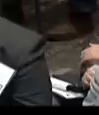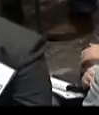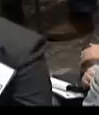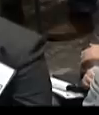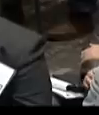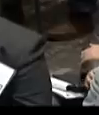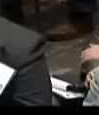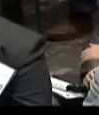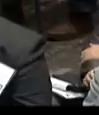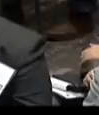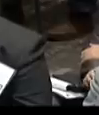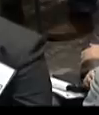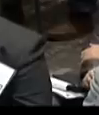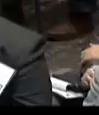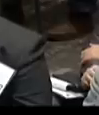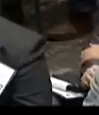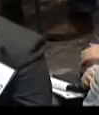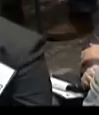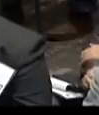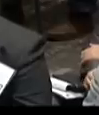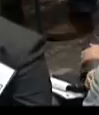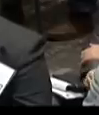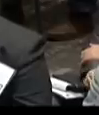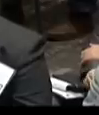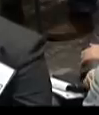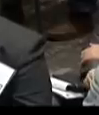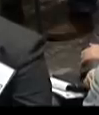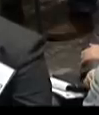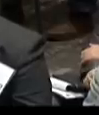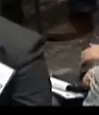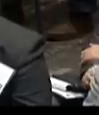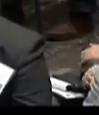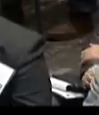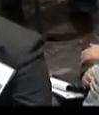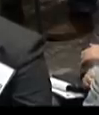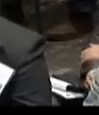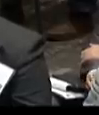I WAS JUST CURIOUS, THE THREE-YEAR COMMITMENT DURING THE